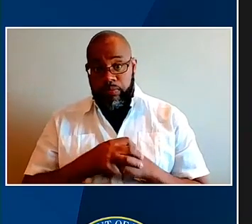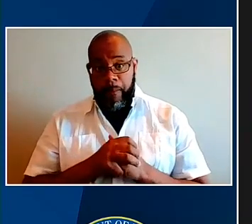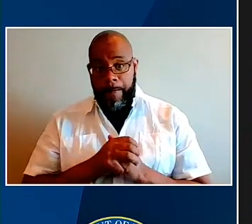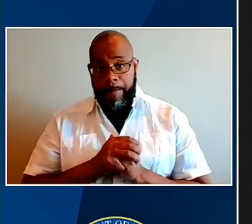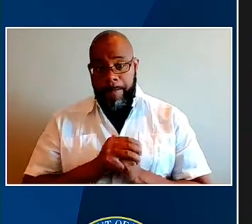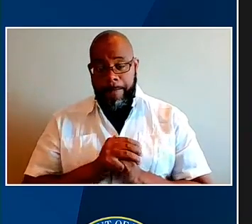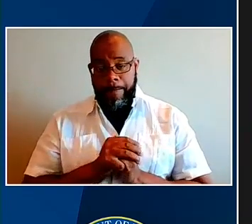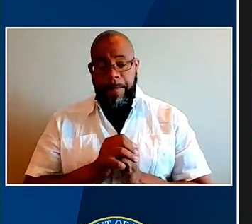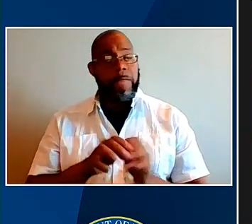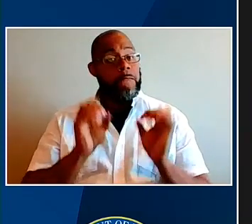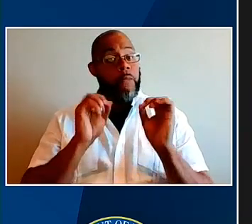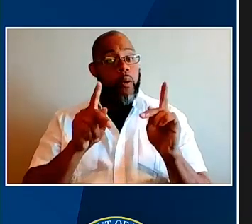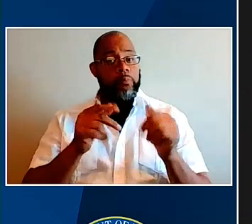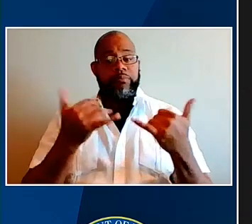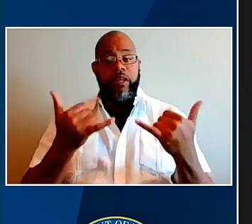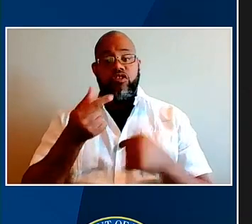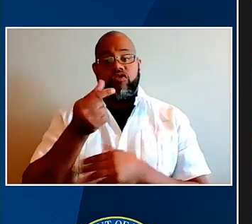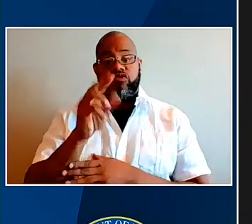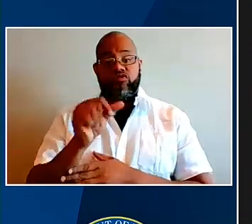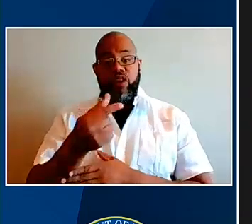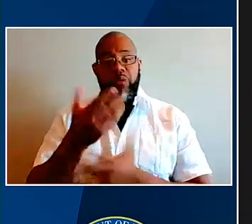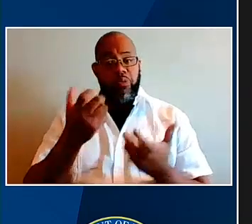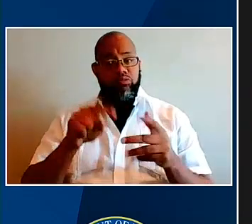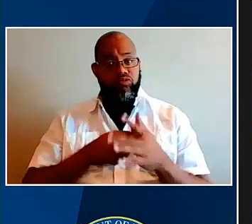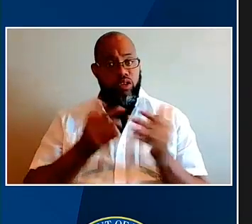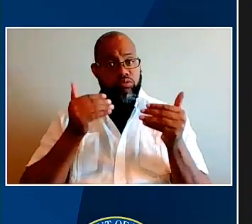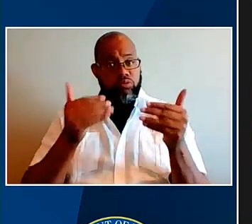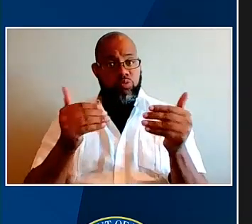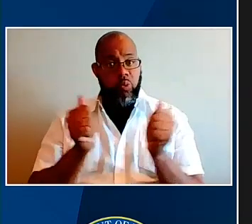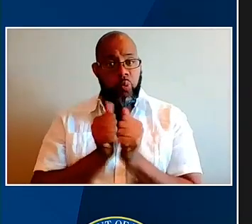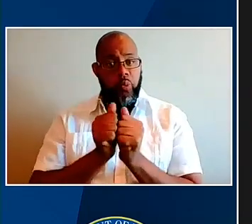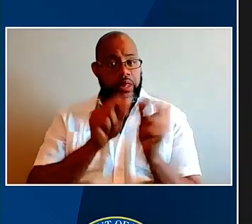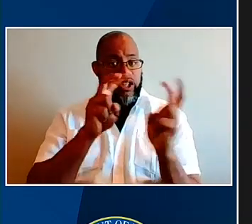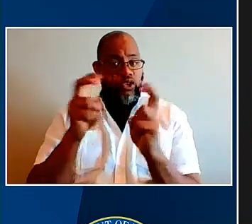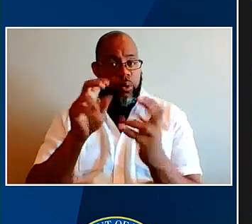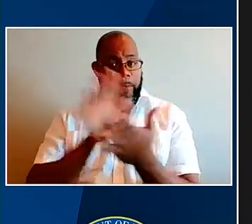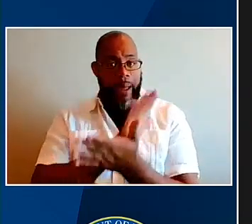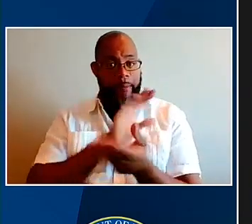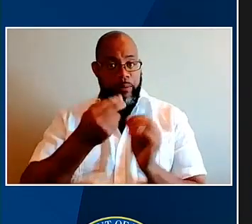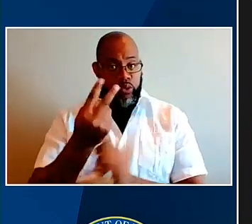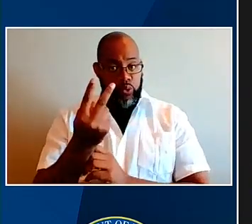Okay. Greg, would you like to start with the issue paper number two, state authorization?